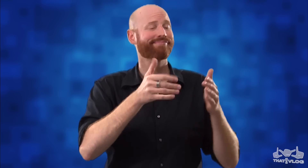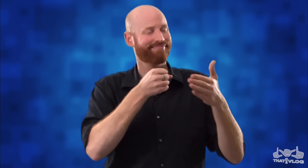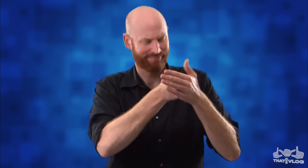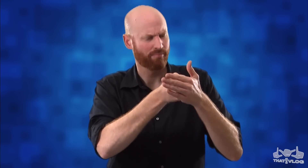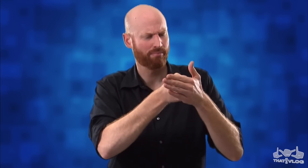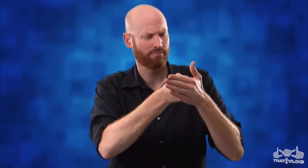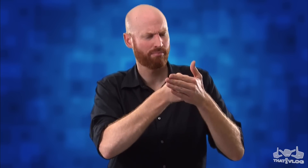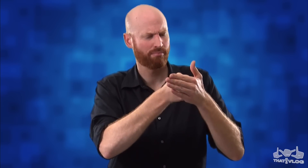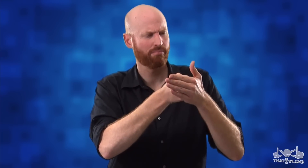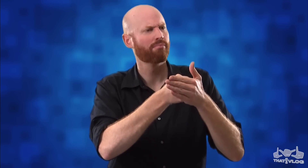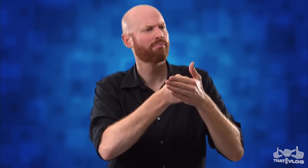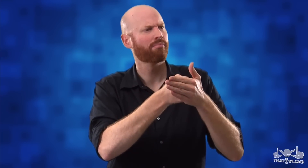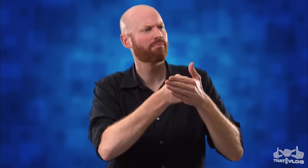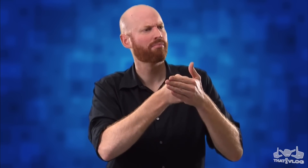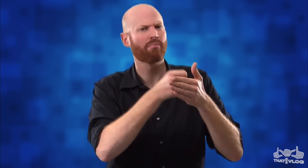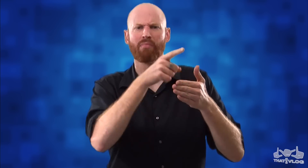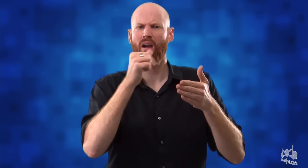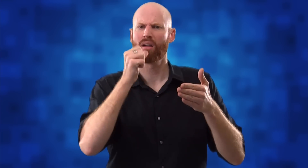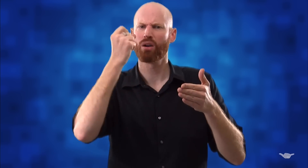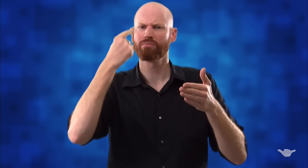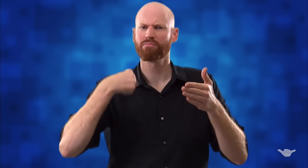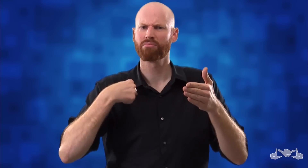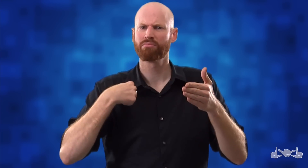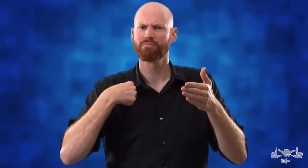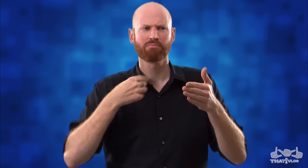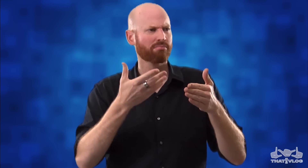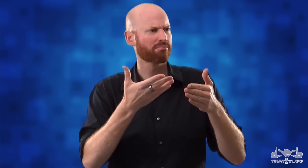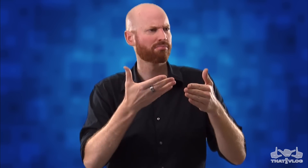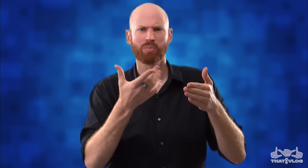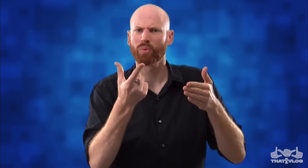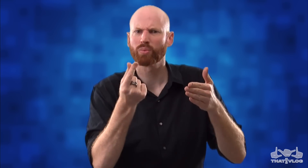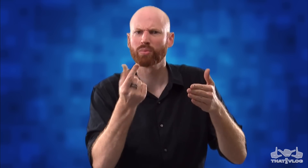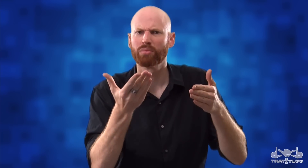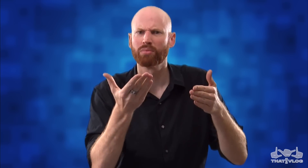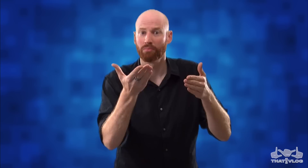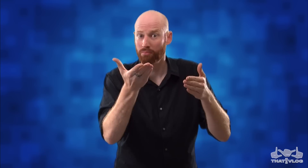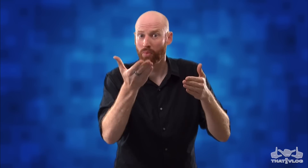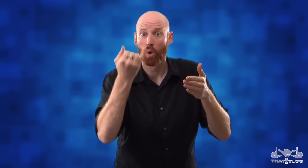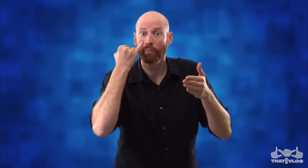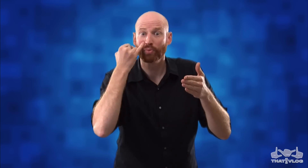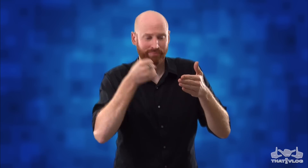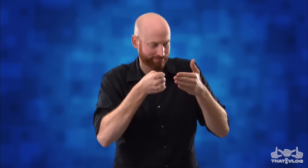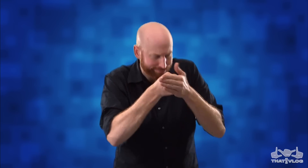I'll feel like I've hit this wall, that they're not understanding me, so I feel like the option of what